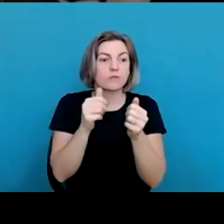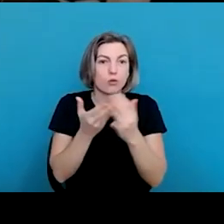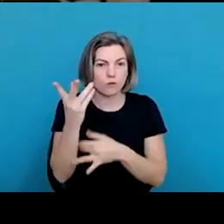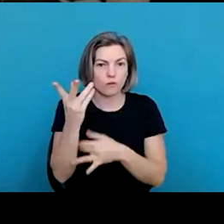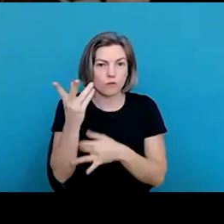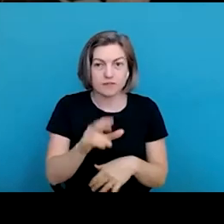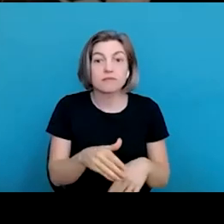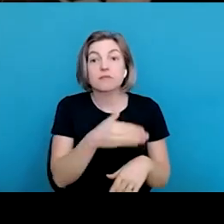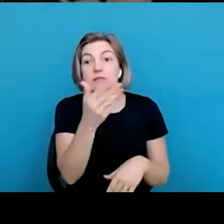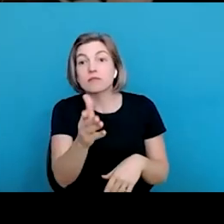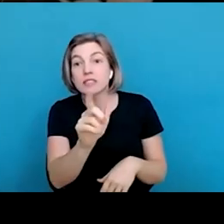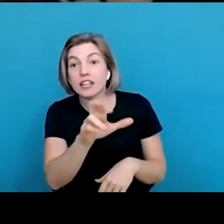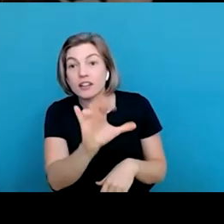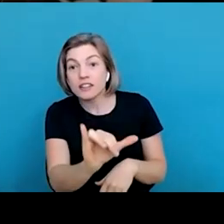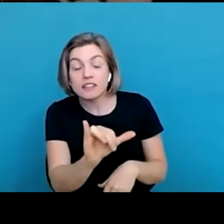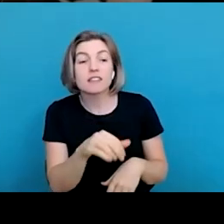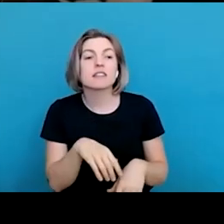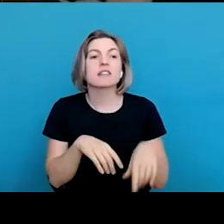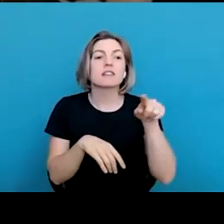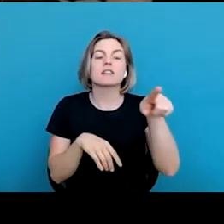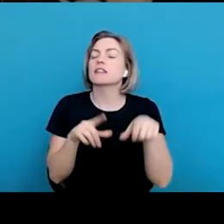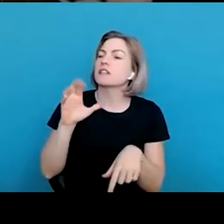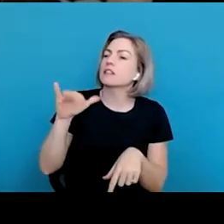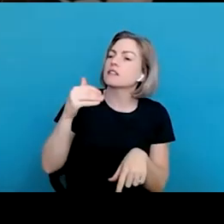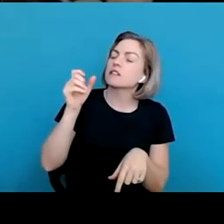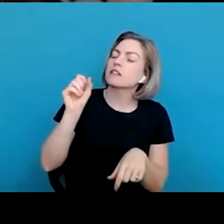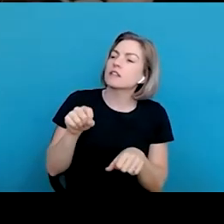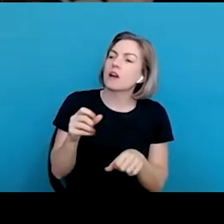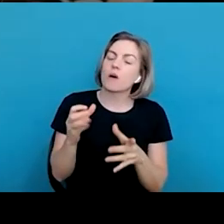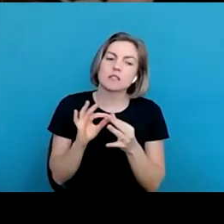I just want to make a point that even though I might downgrade